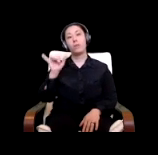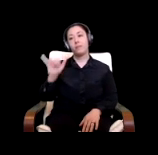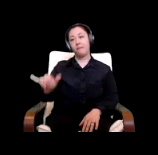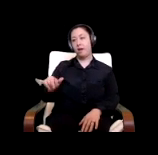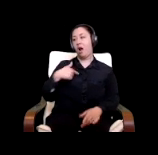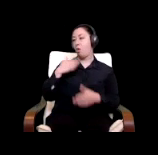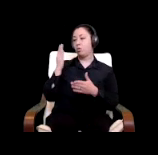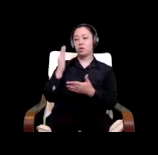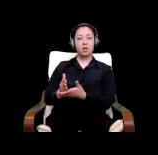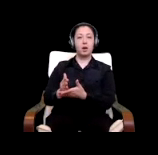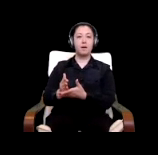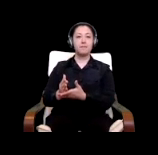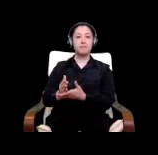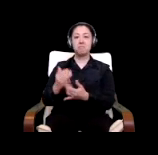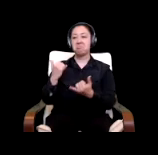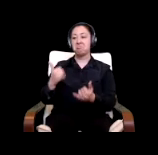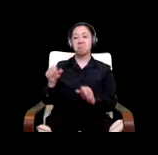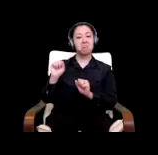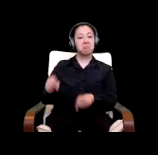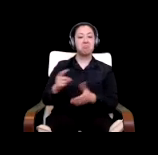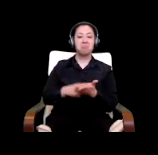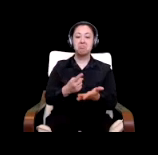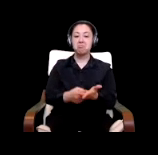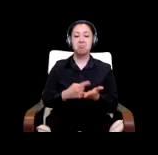want to have time for discussion, I would love to take any questions.